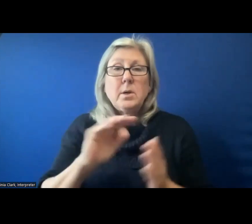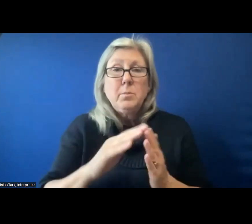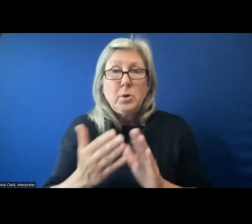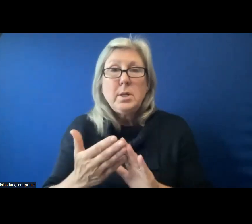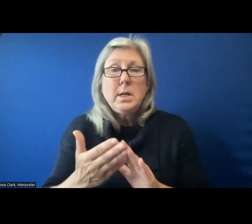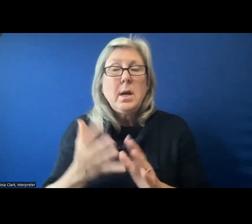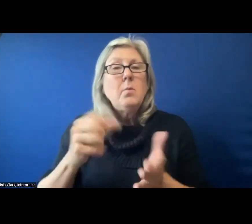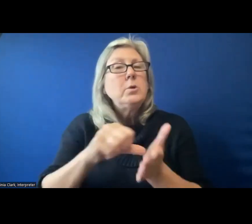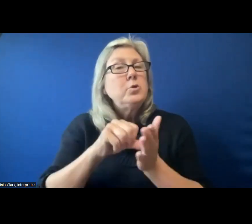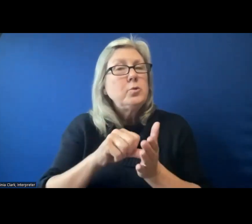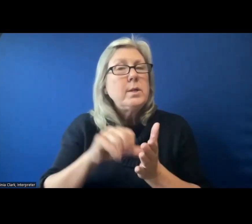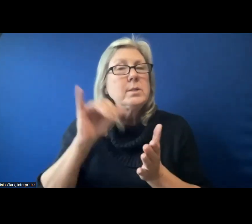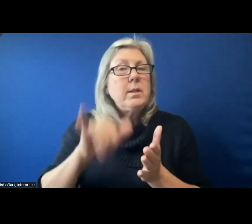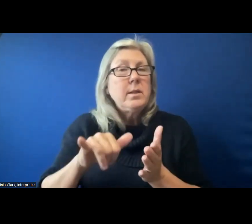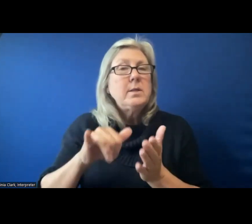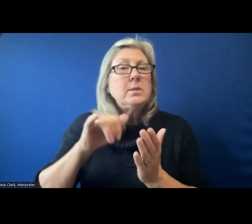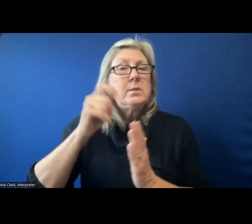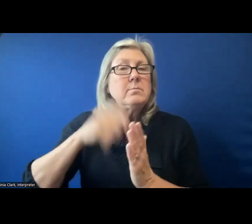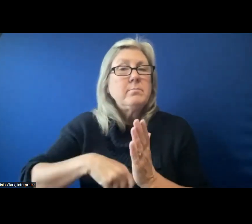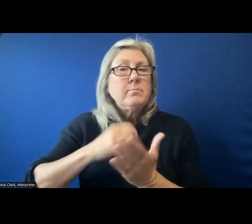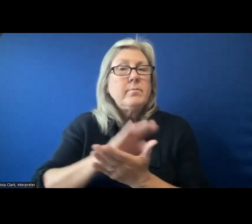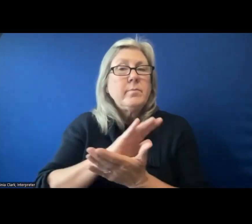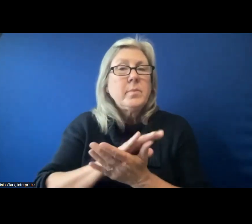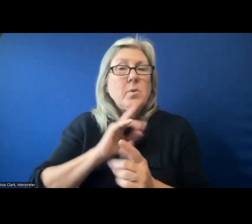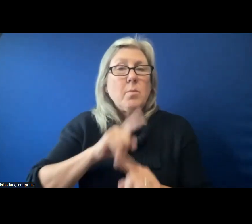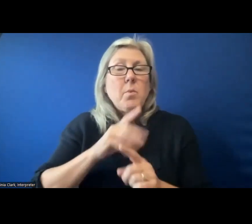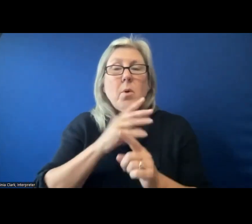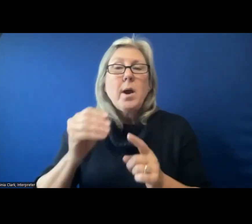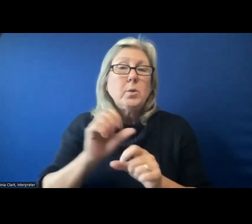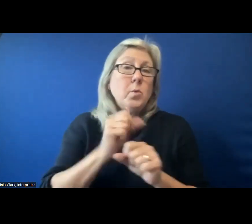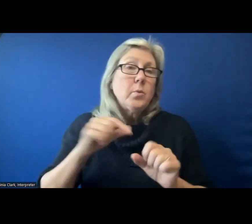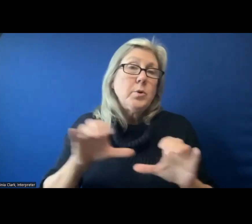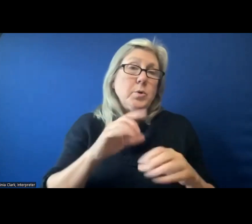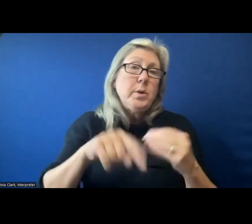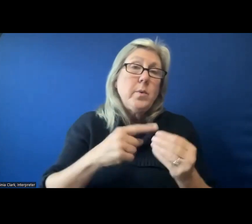work that we're doing around housing is there's a lot more work to do. So this is kind of